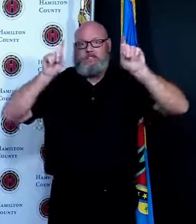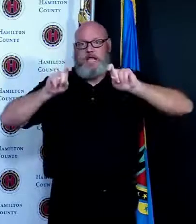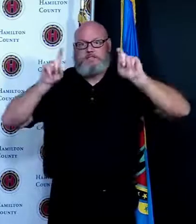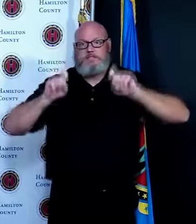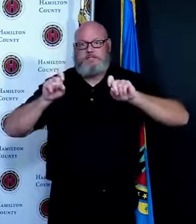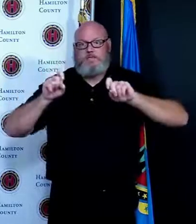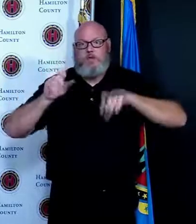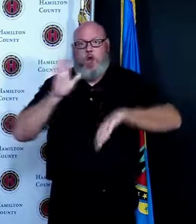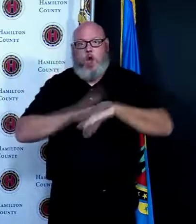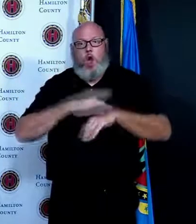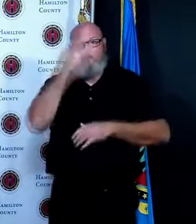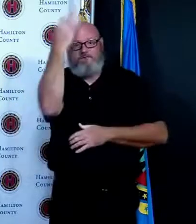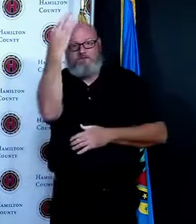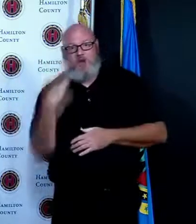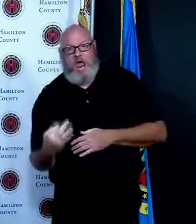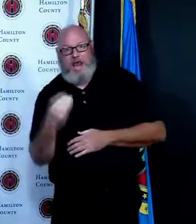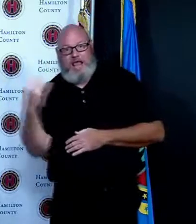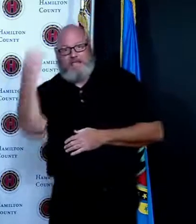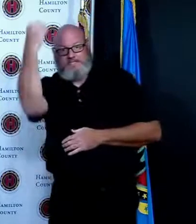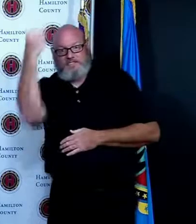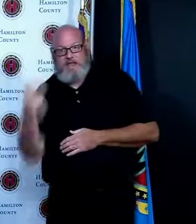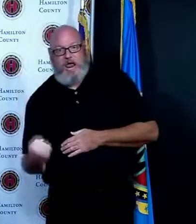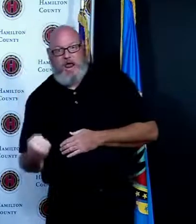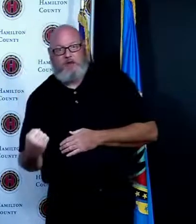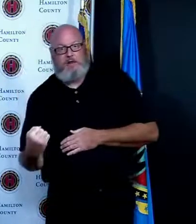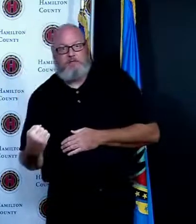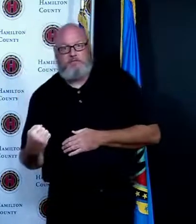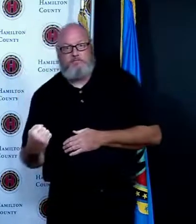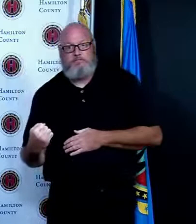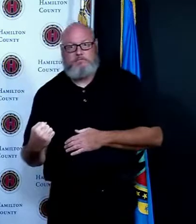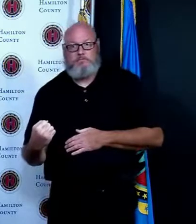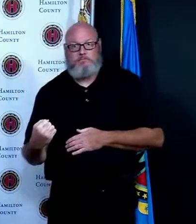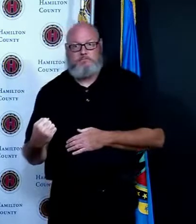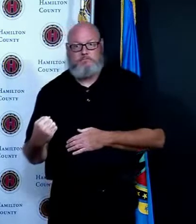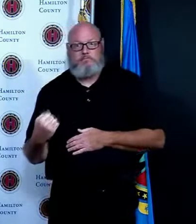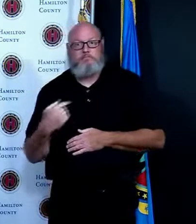I'm going to suggest that you go to these locations to get the detail because I don't have